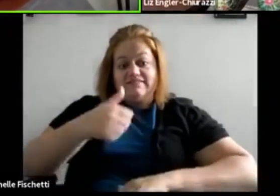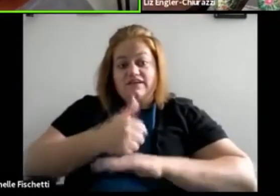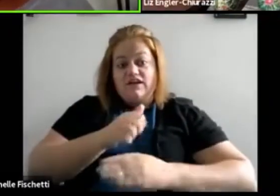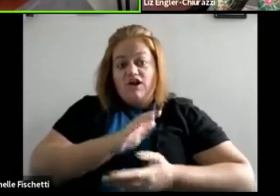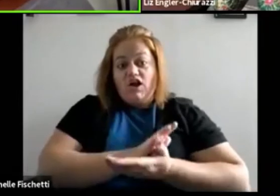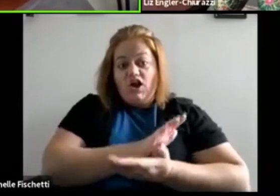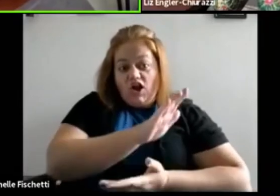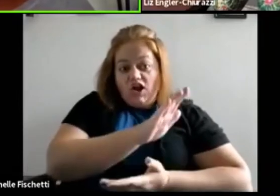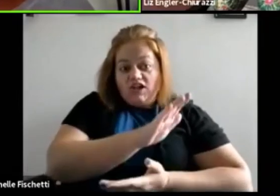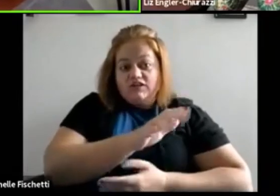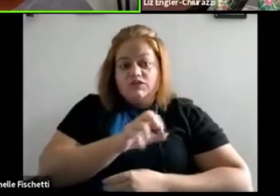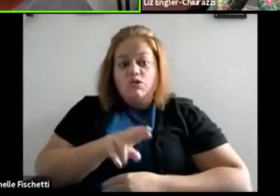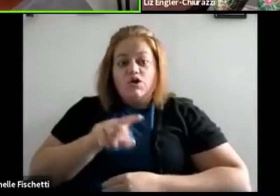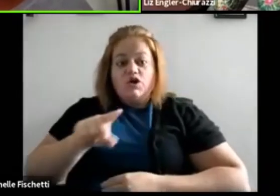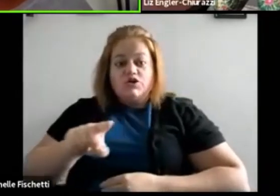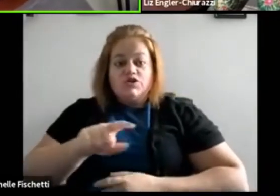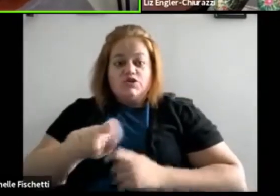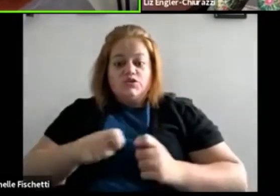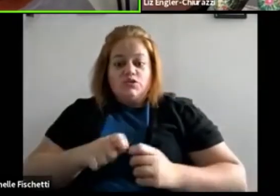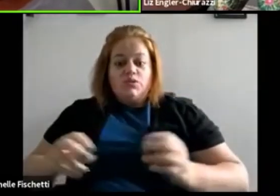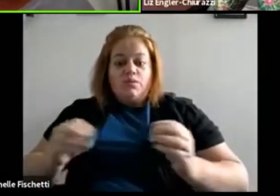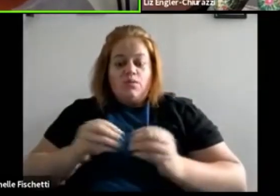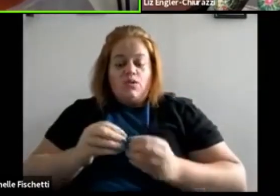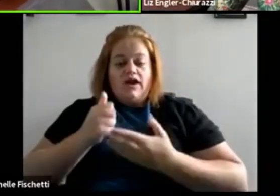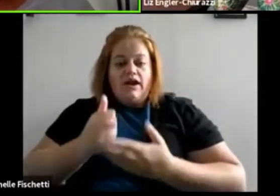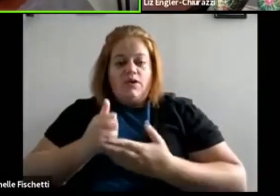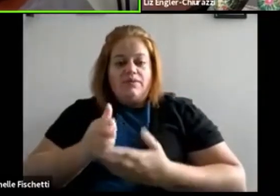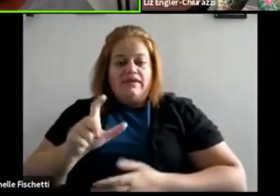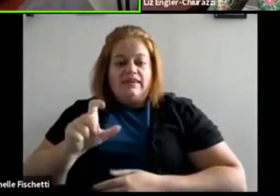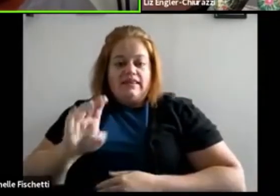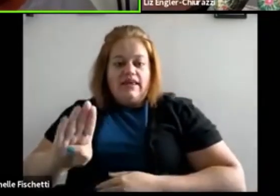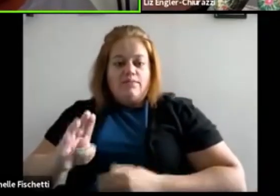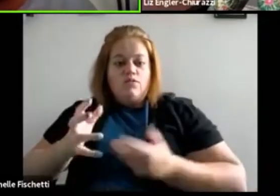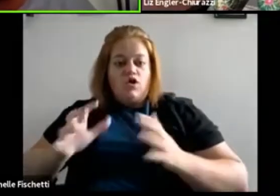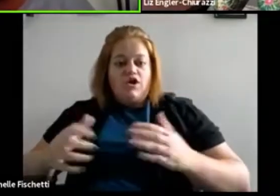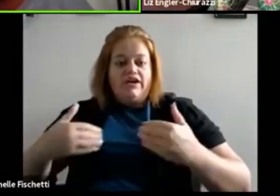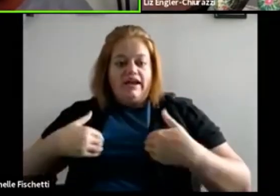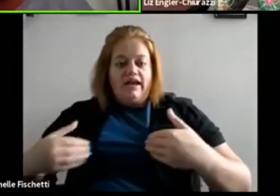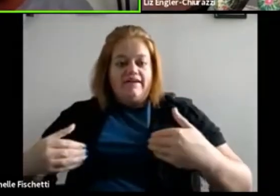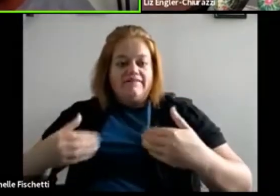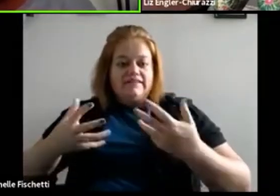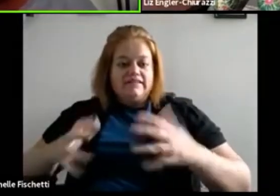you strictly just helping folks in the lab who already have some experience?